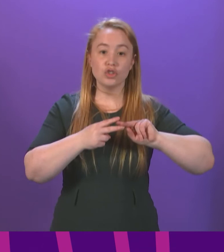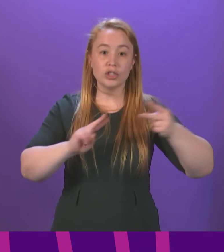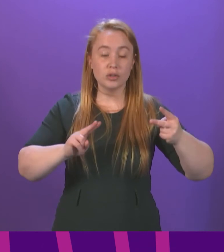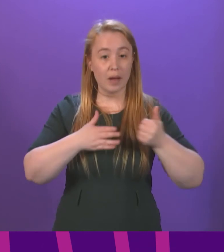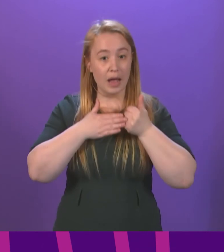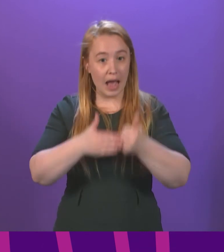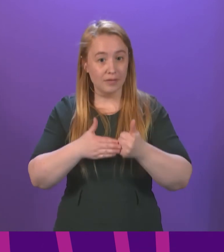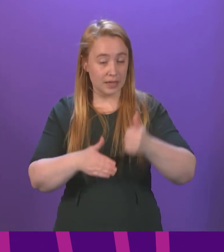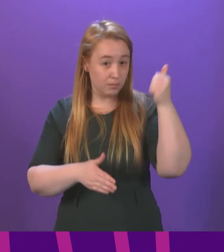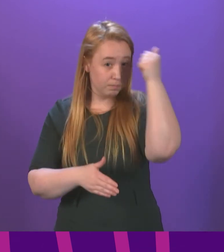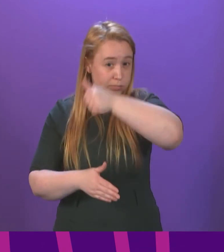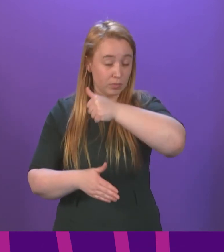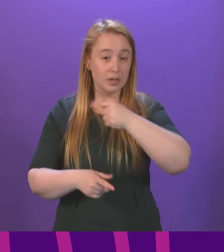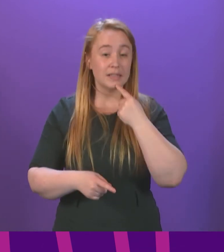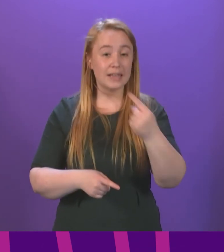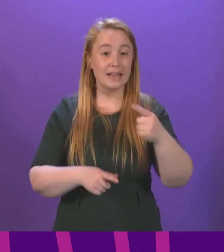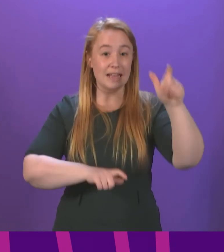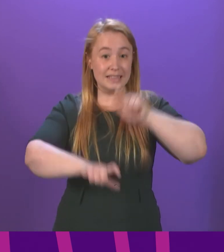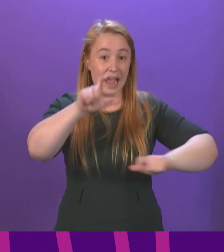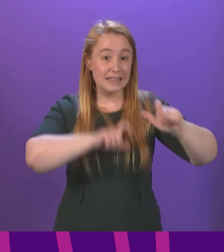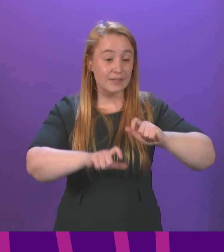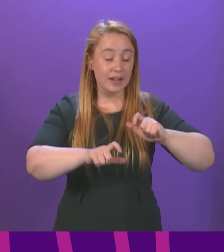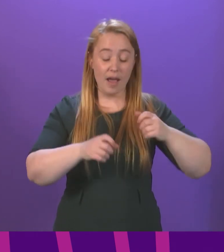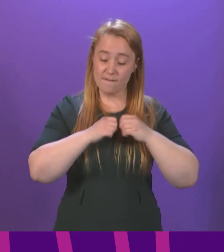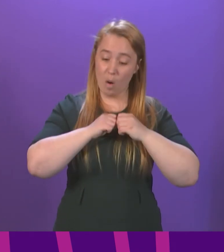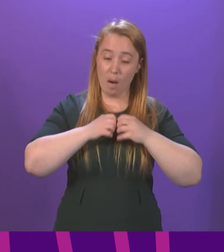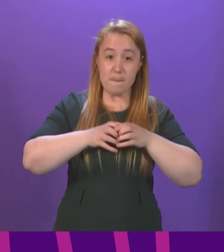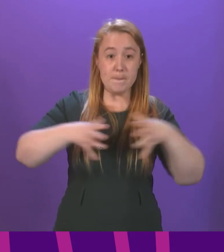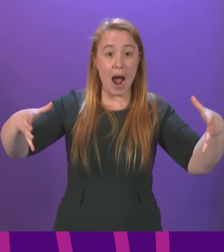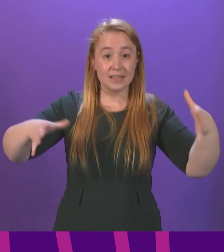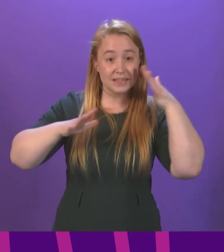us that there is no scientific rationale for mass testing to try to find cases in order